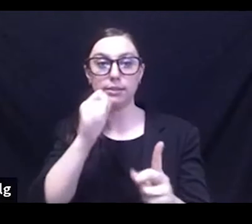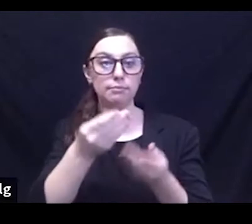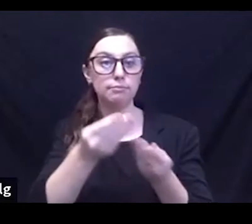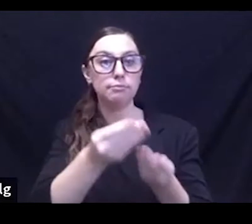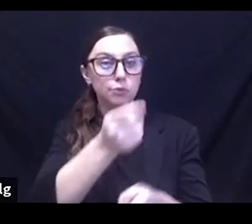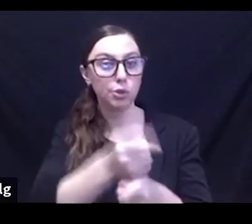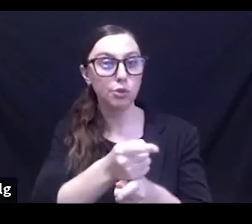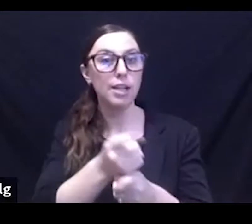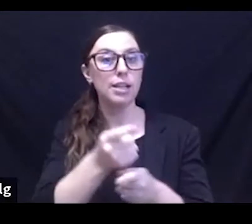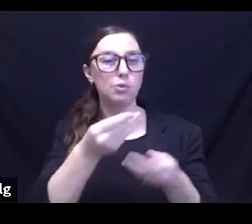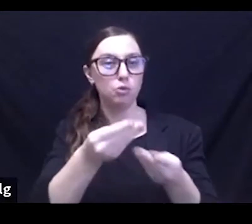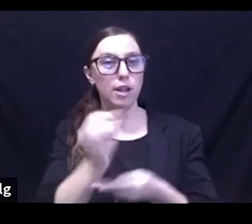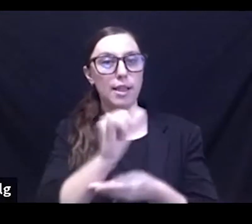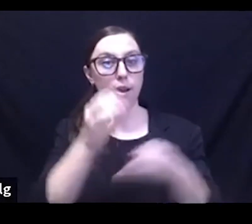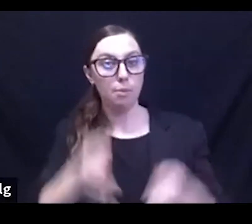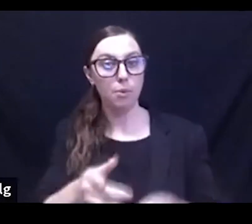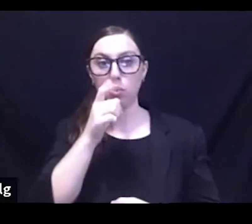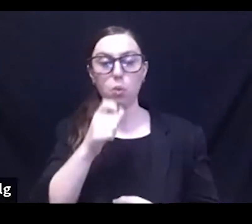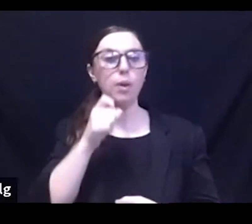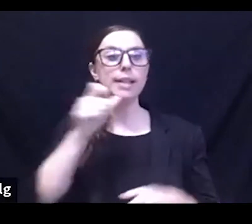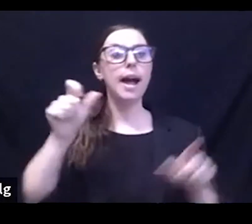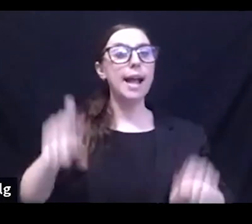person who did not have the capacity to understand or